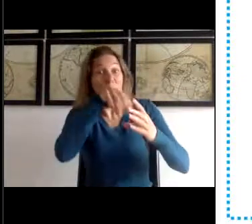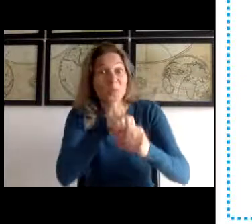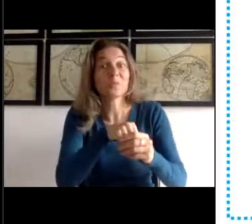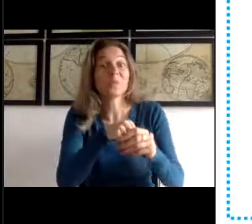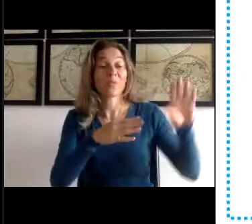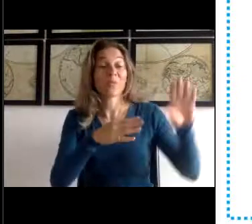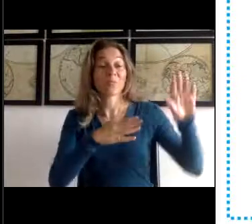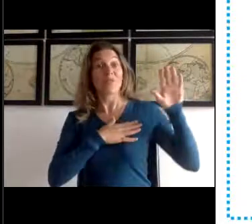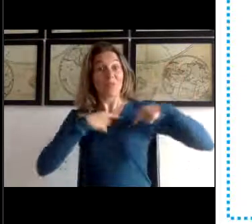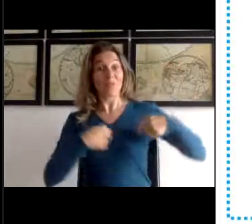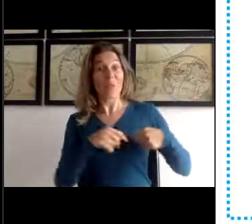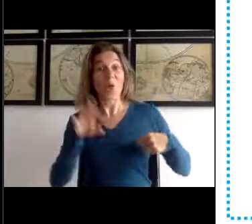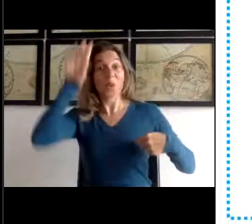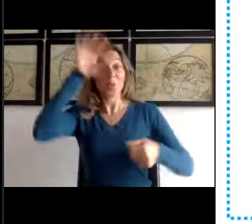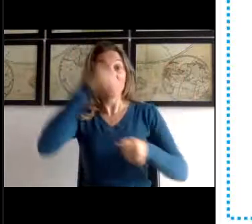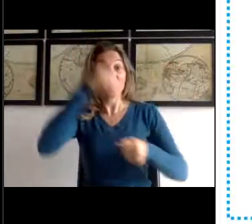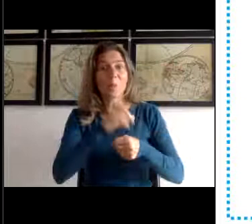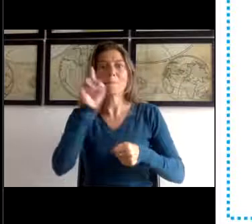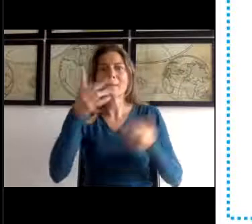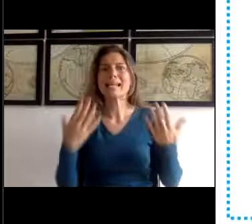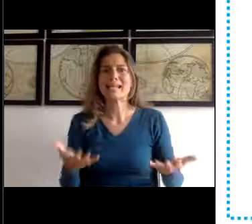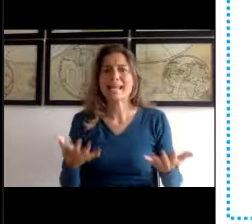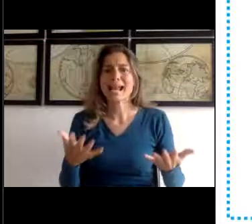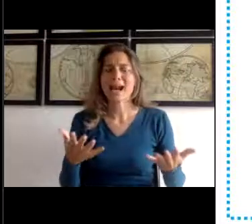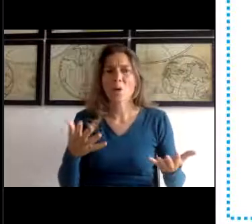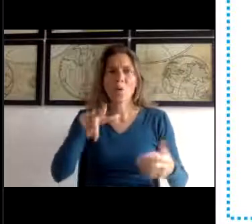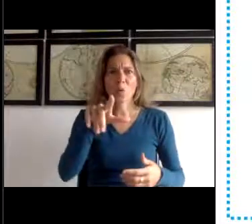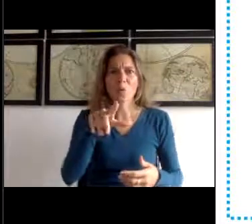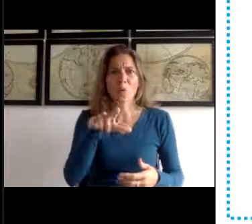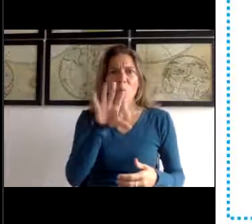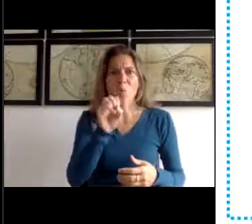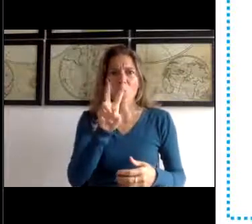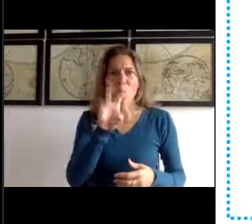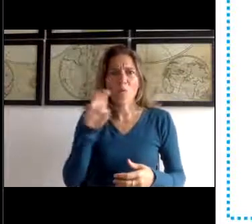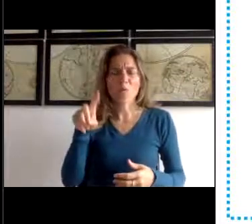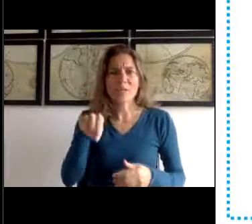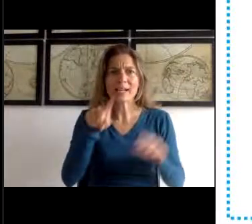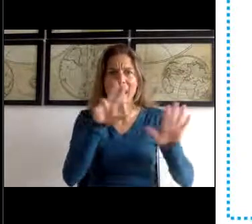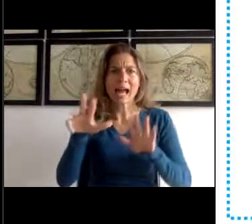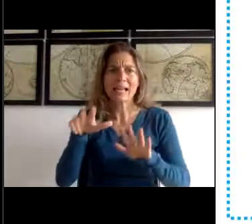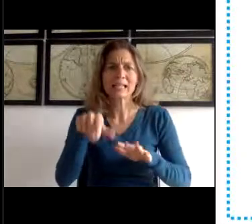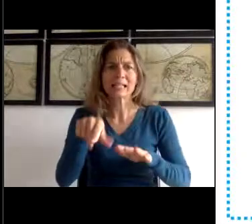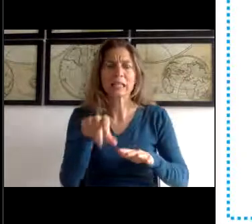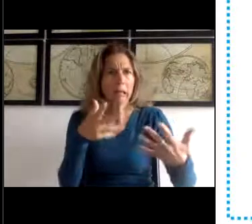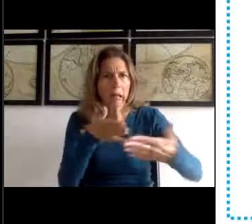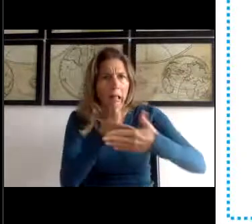We're speaking to you at 11 o'clock Brussels time. We have colleagues coming from different times zones